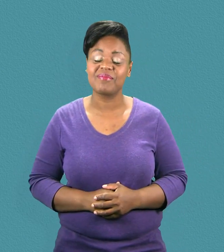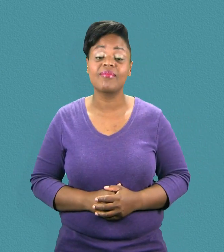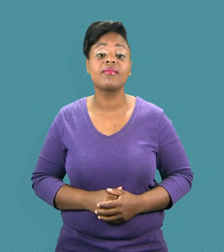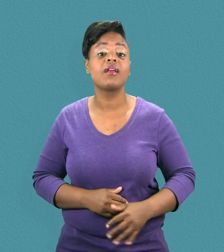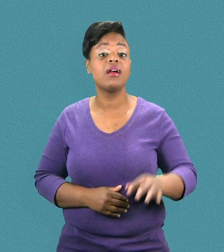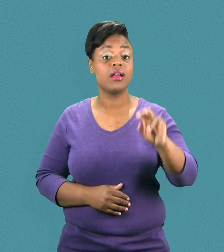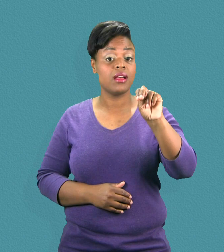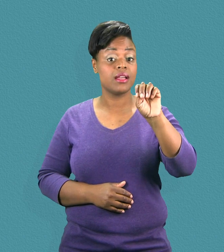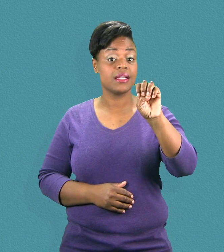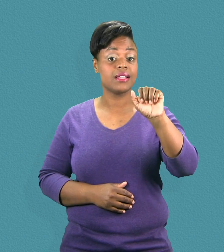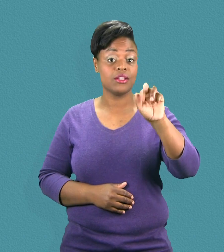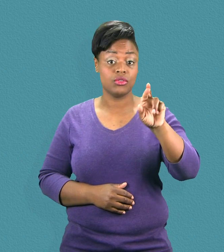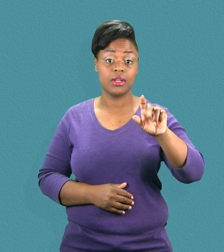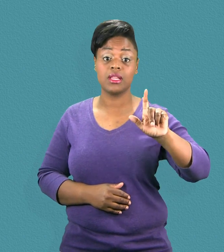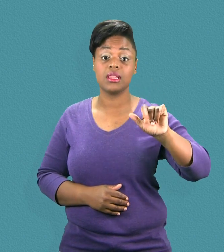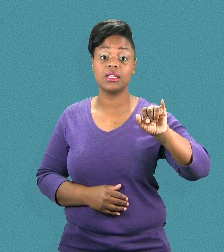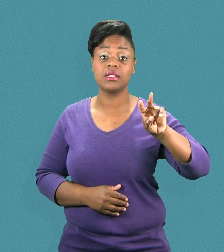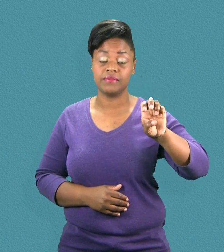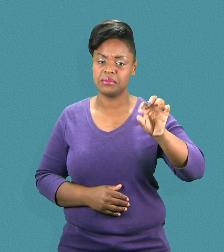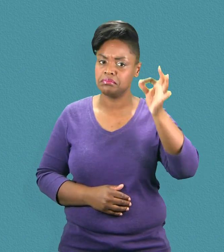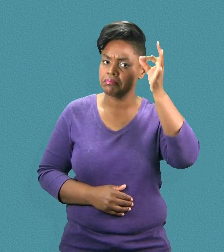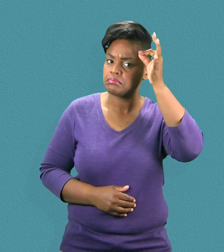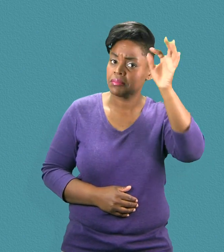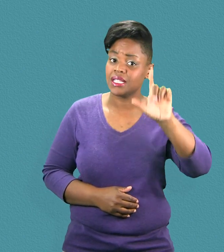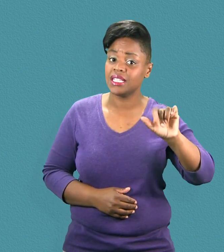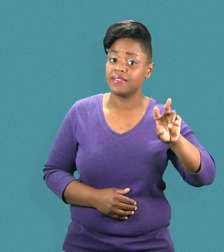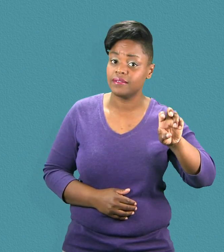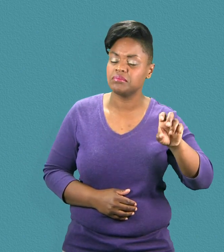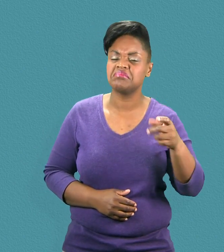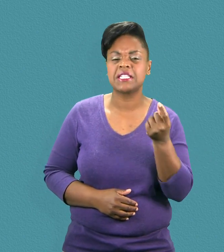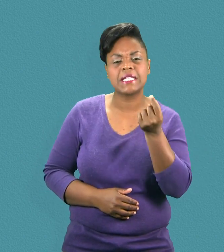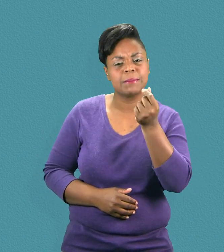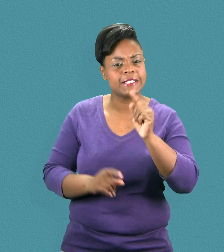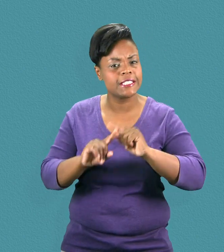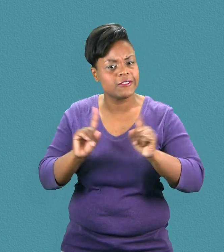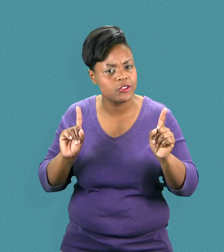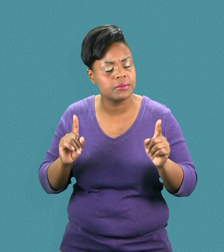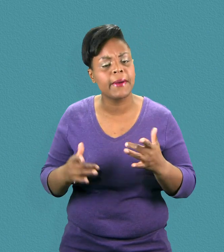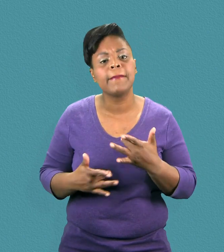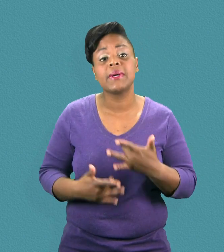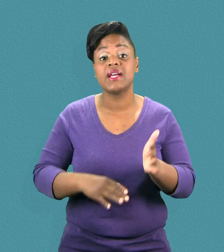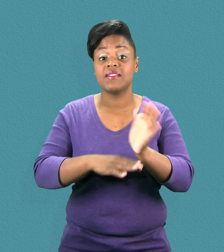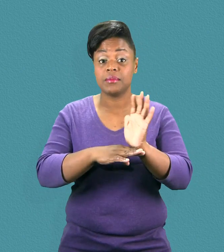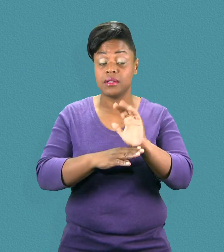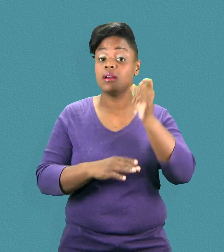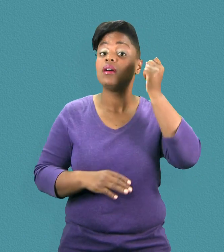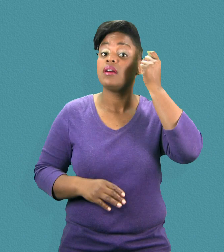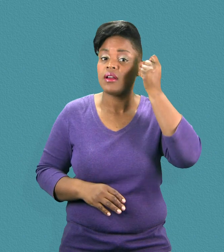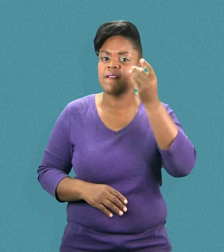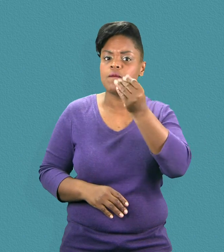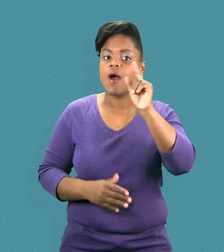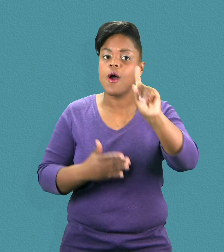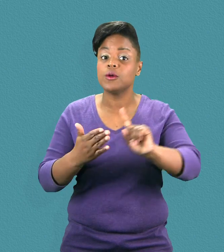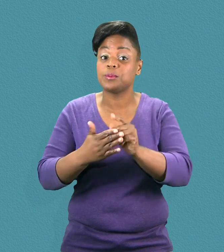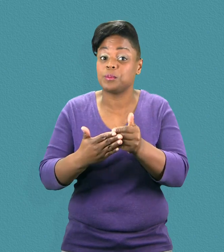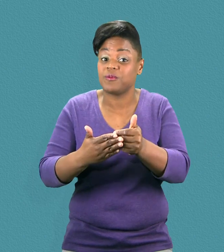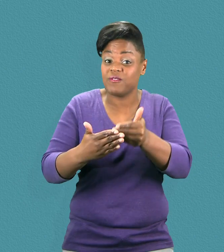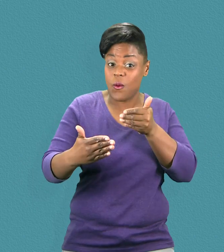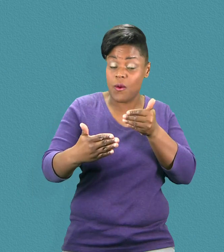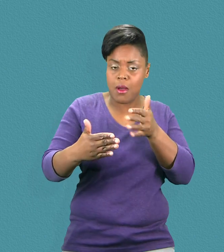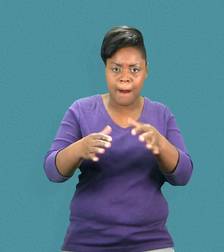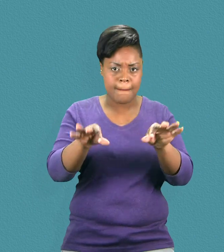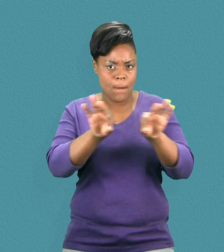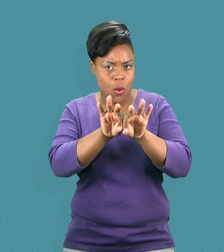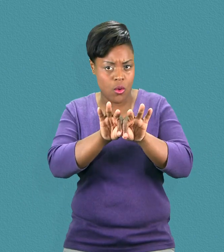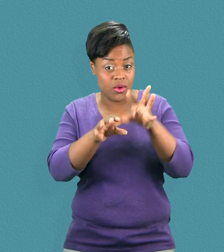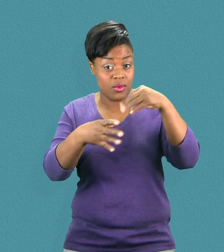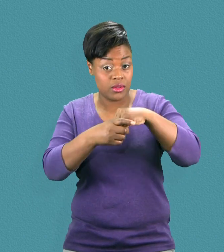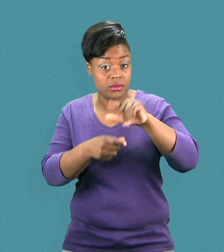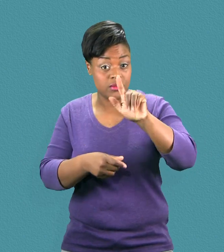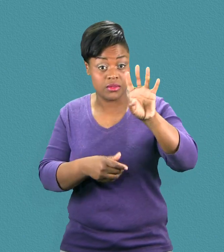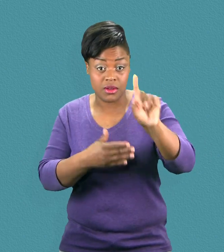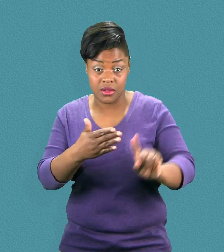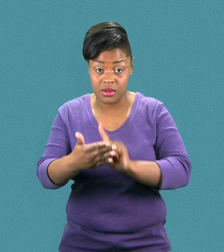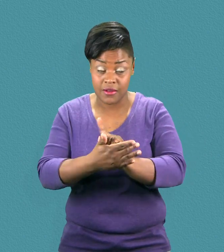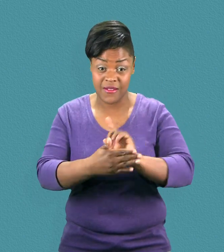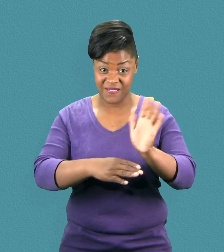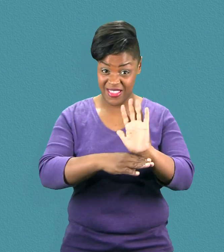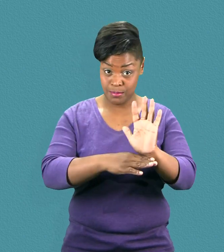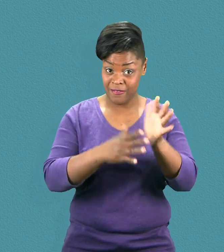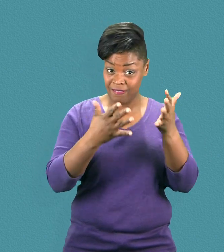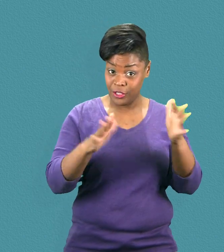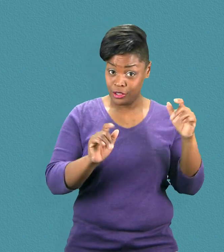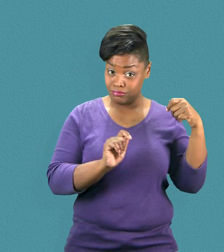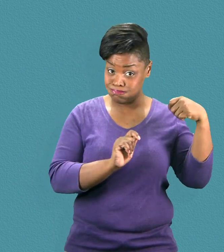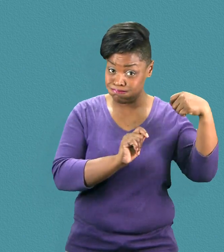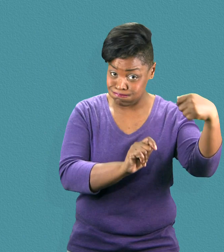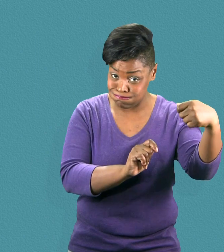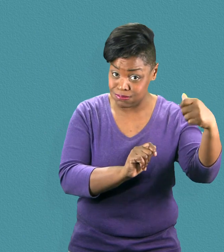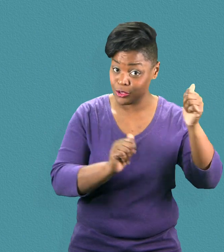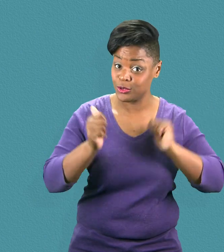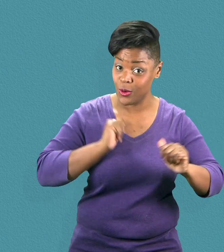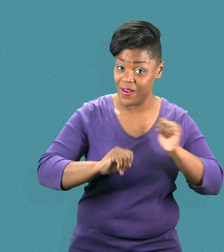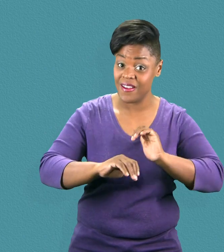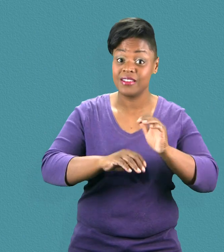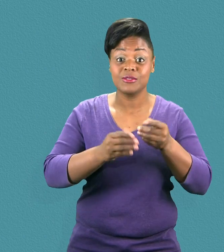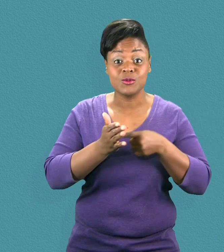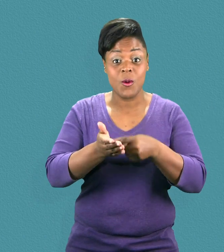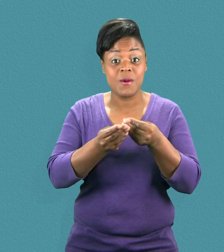A near-live program is a program performed and recorded less than 24 hours before shown on television.